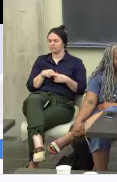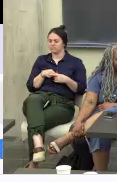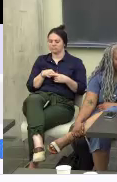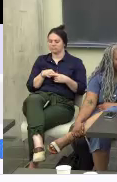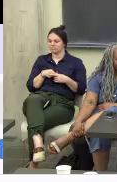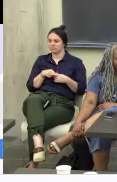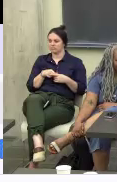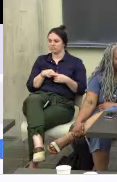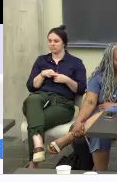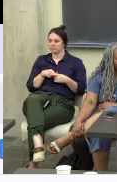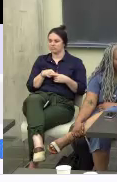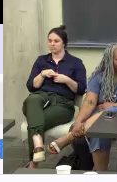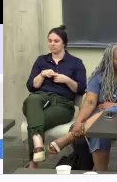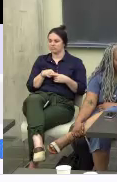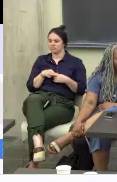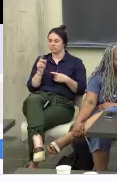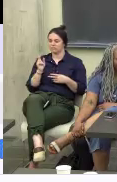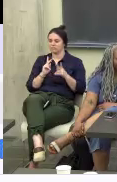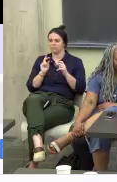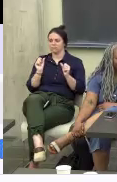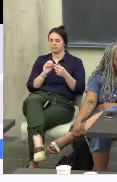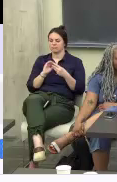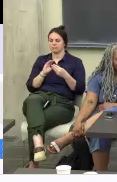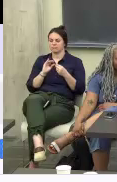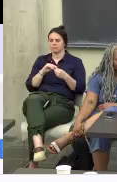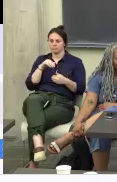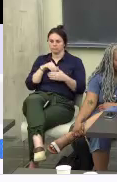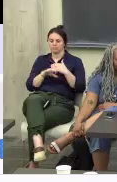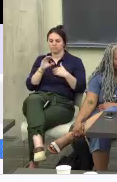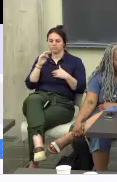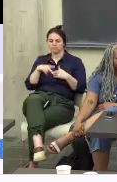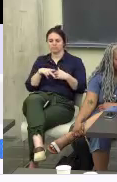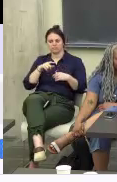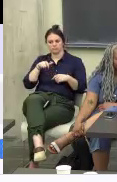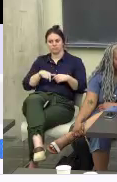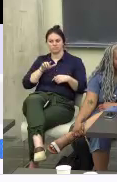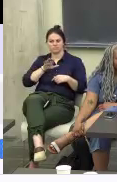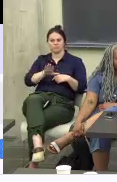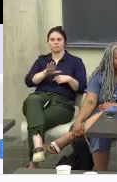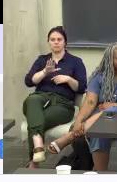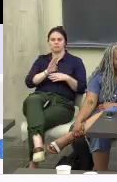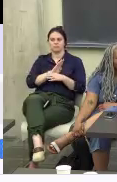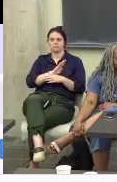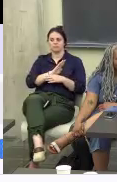the corporation and say This is your business. And this is how accessibility is going to help